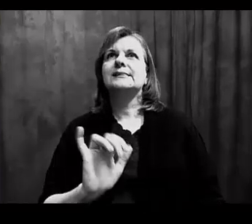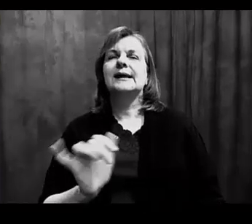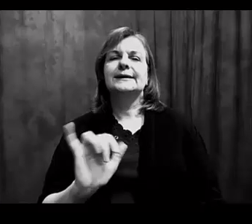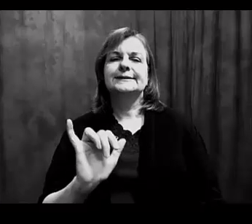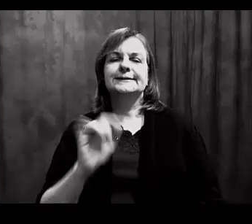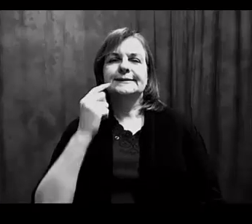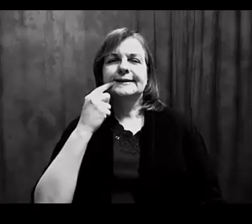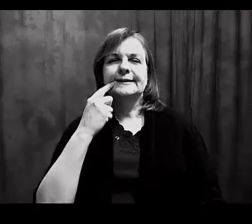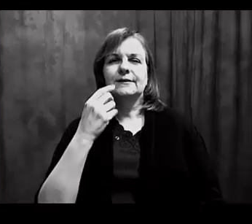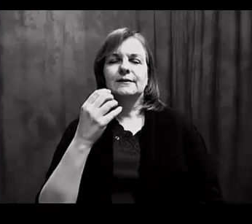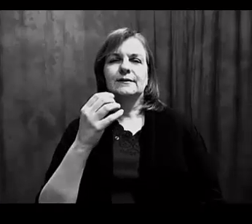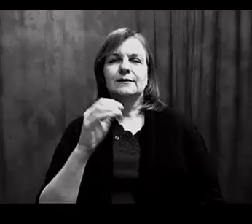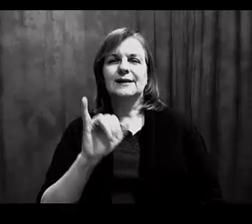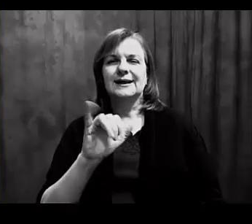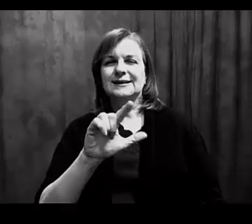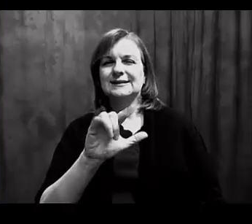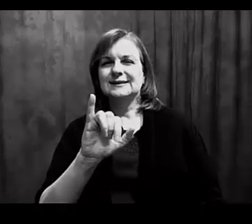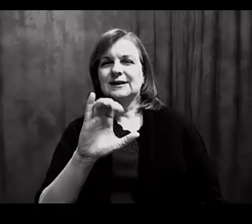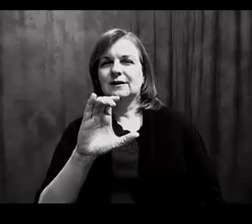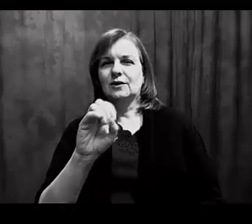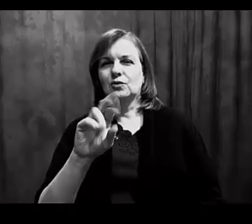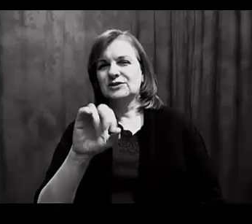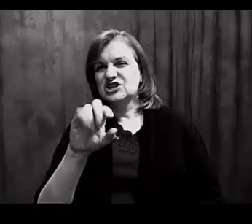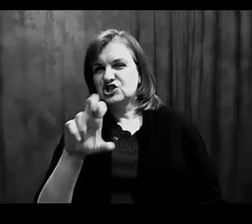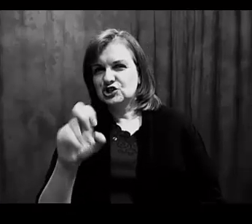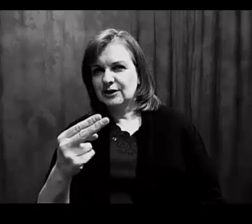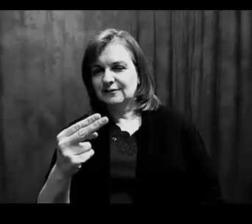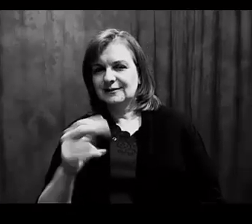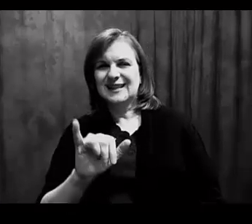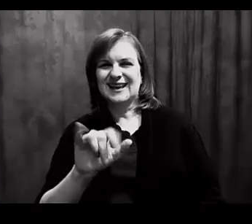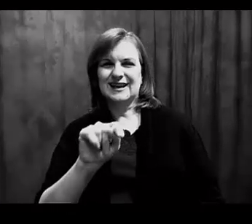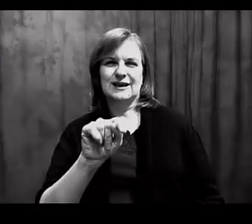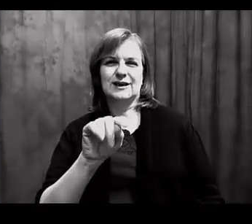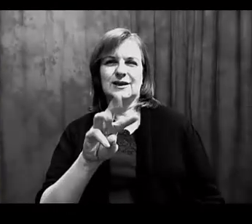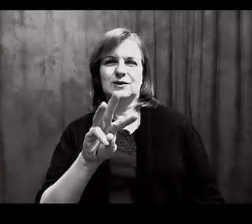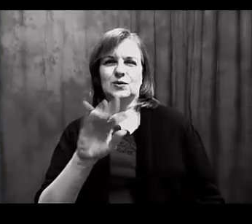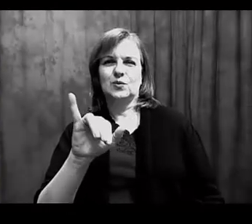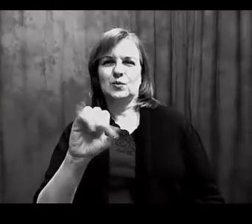being like consistency of a piece of licorice - a Twizzler! - if you were